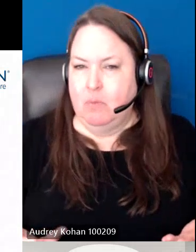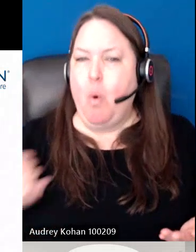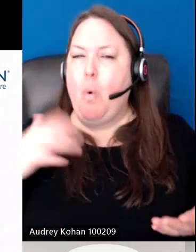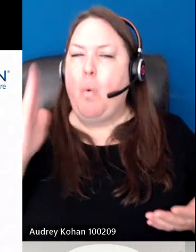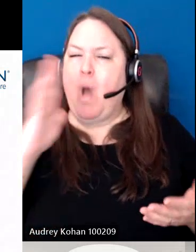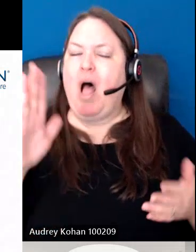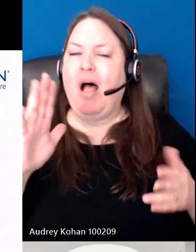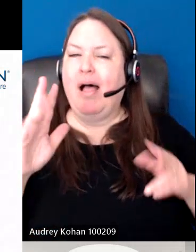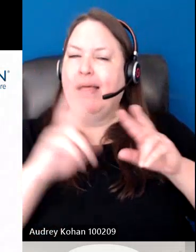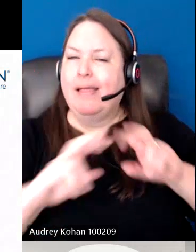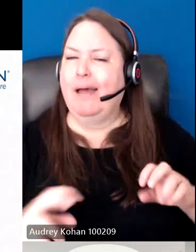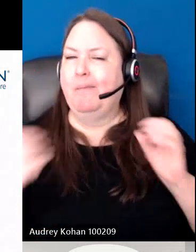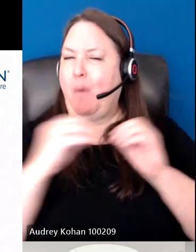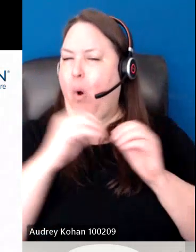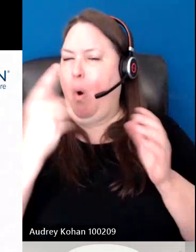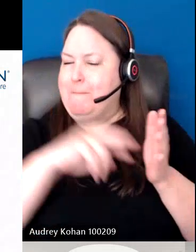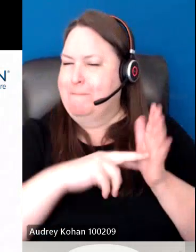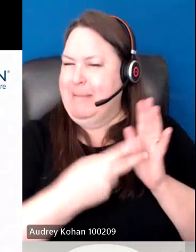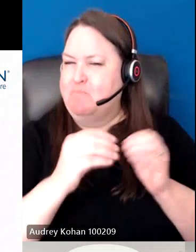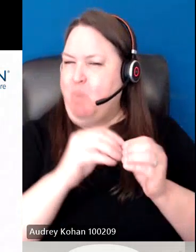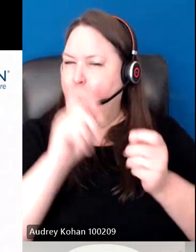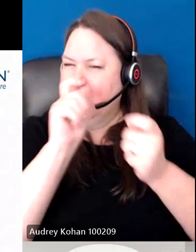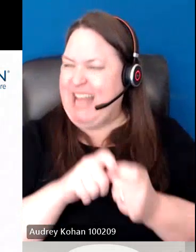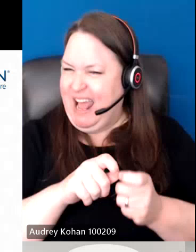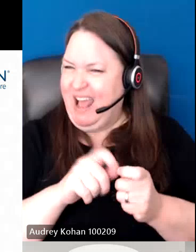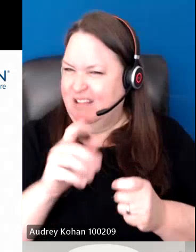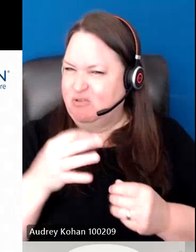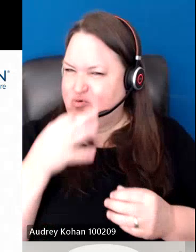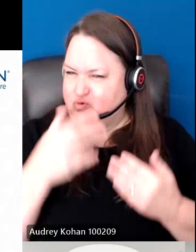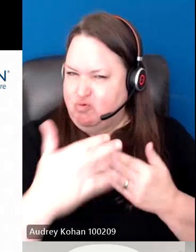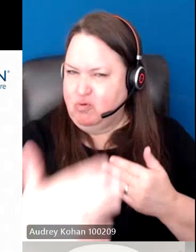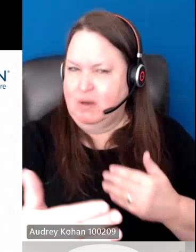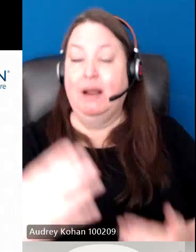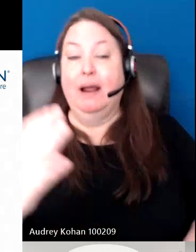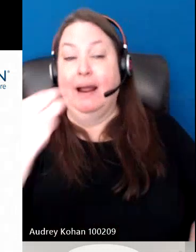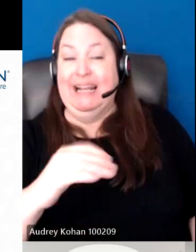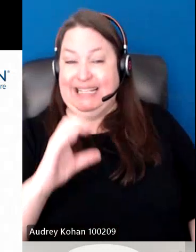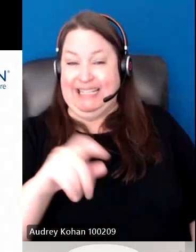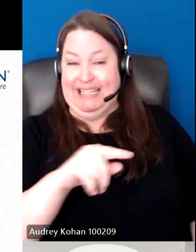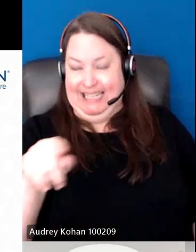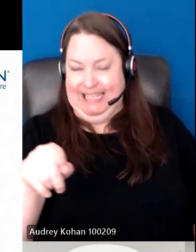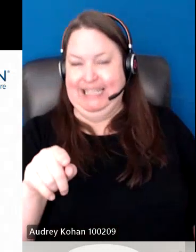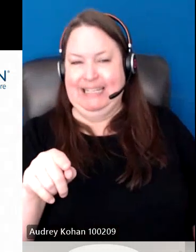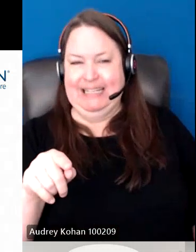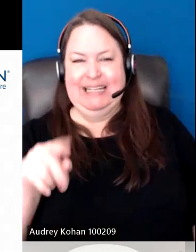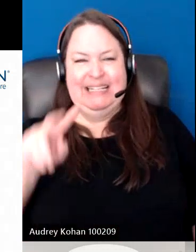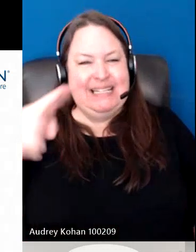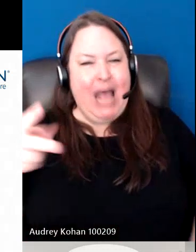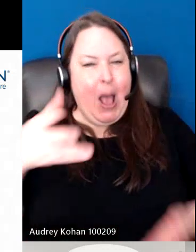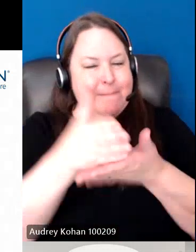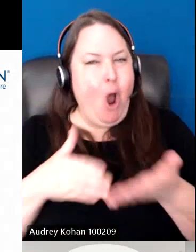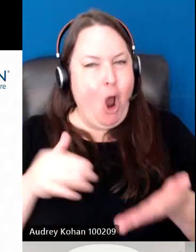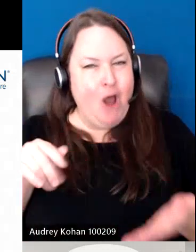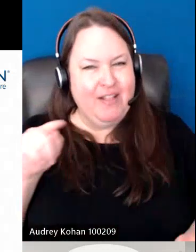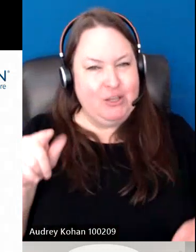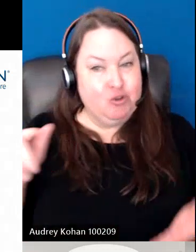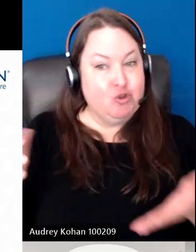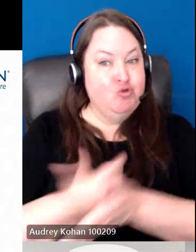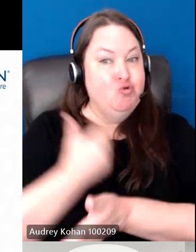means uh in more detail shortly subsection C is the second part of this um new standard that for